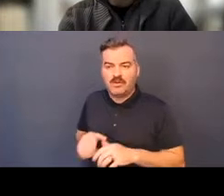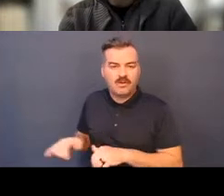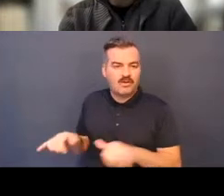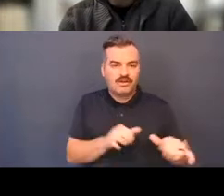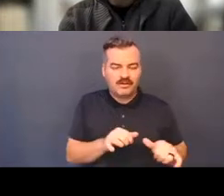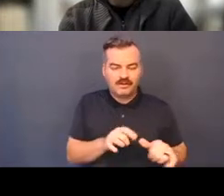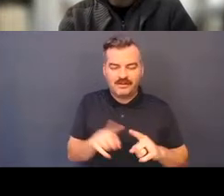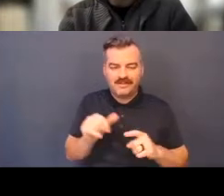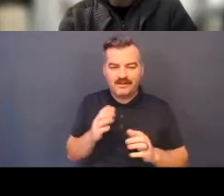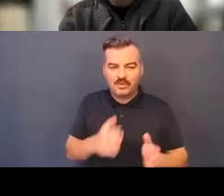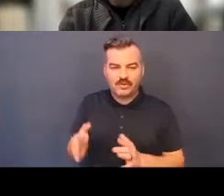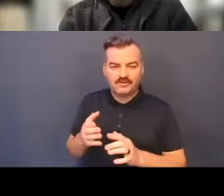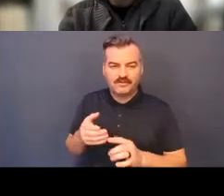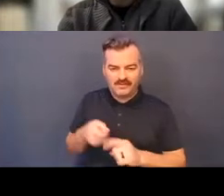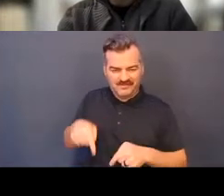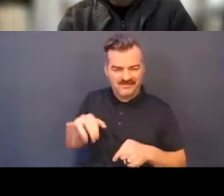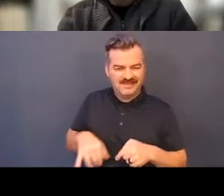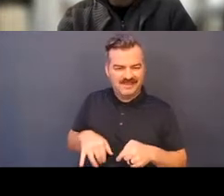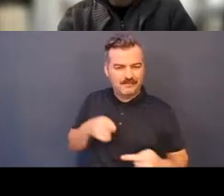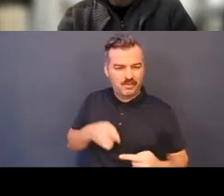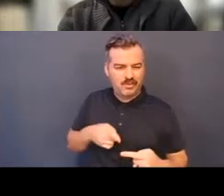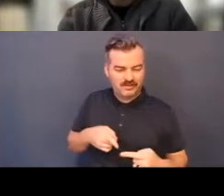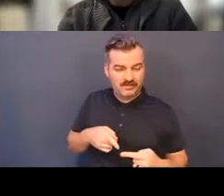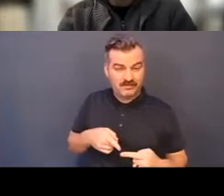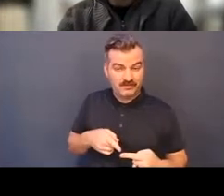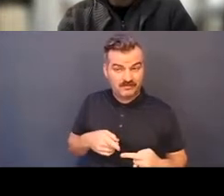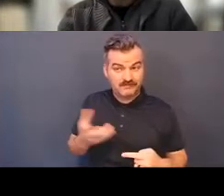around those points. 15:34:46 And so far as ability is a way of